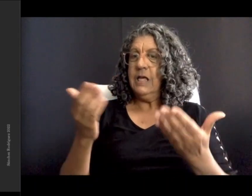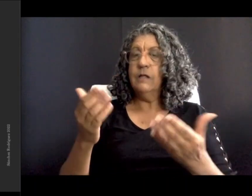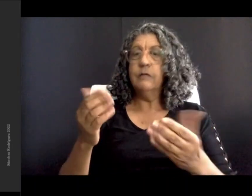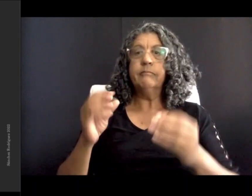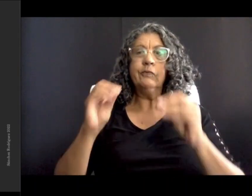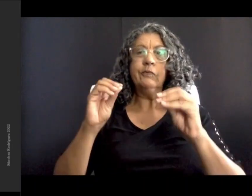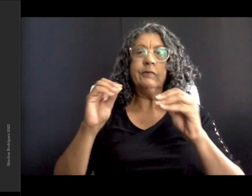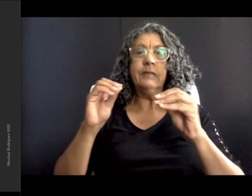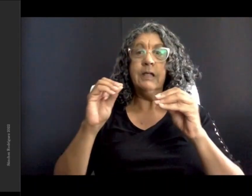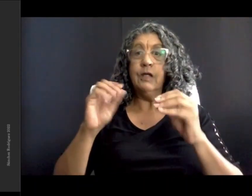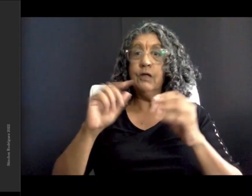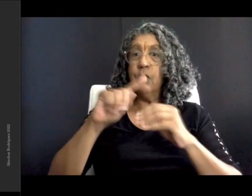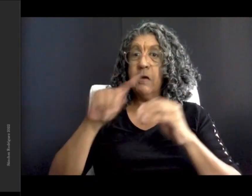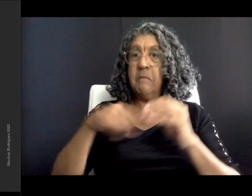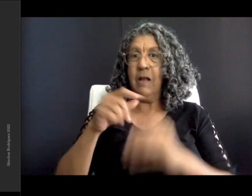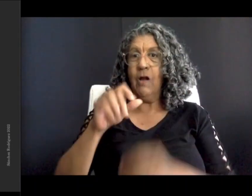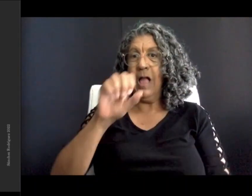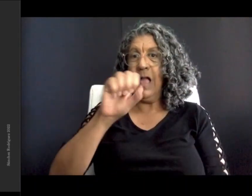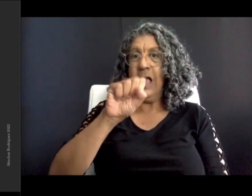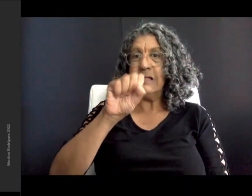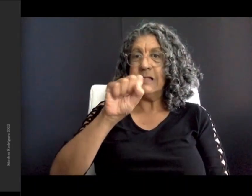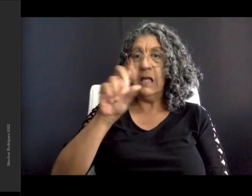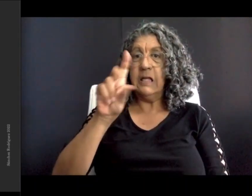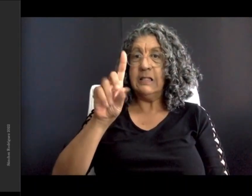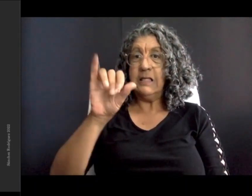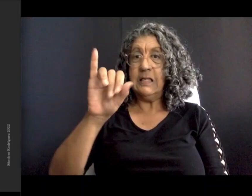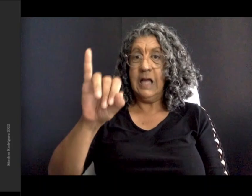and I'm here to teach you about SSDI.